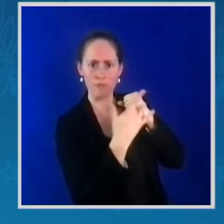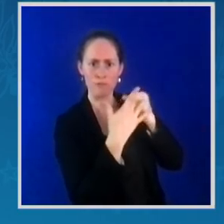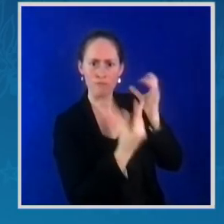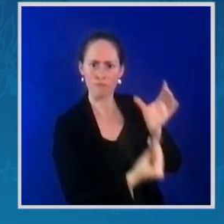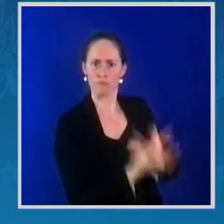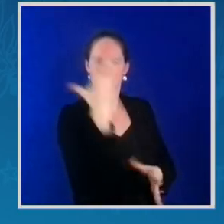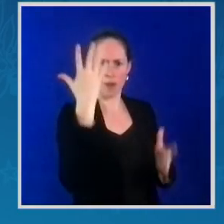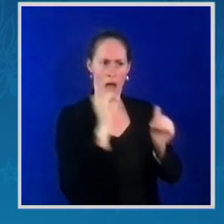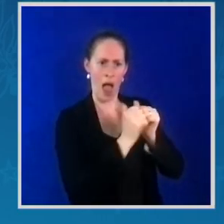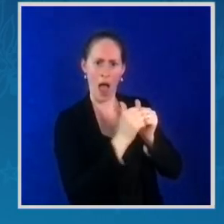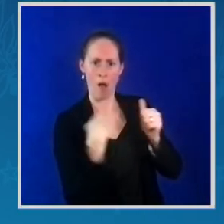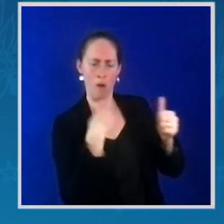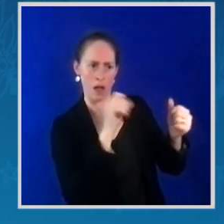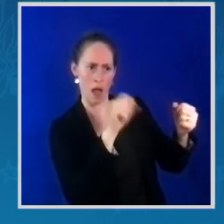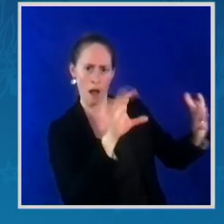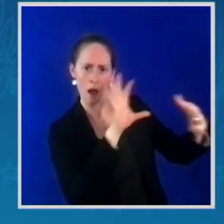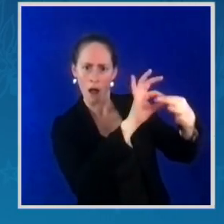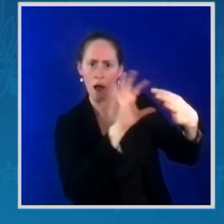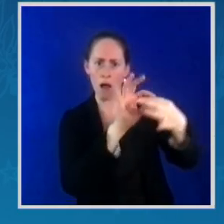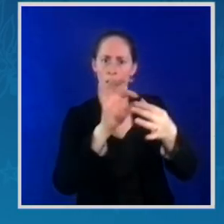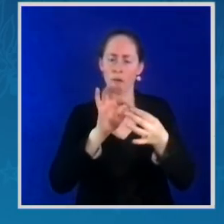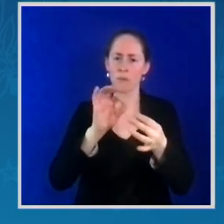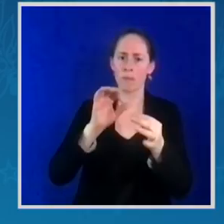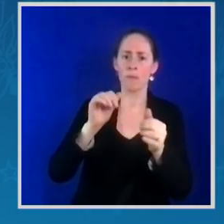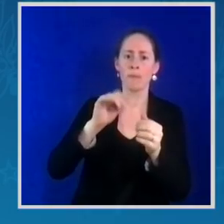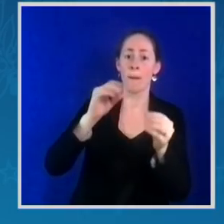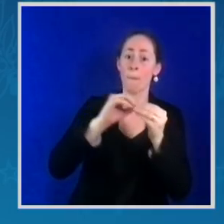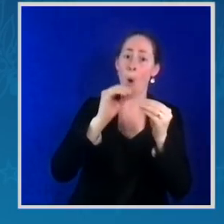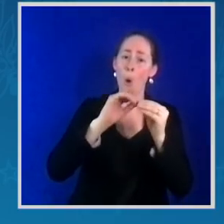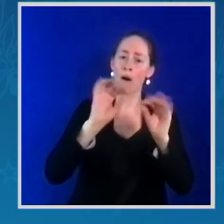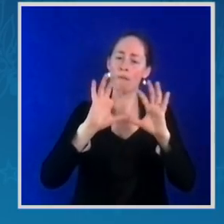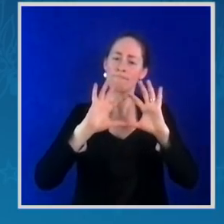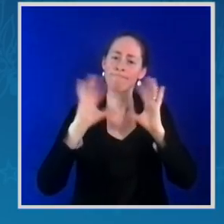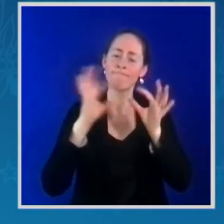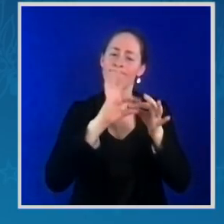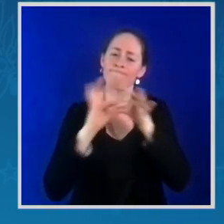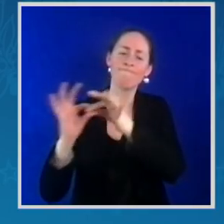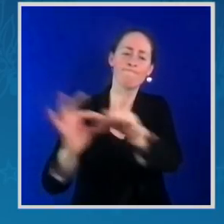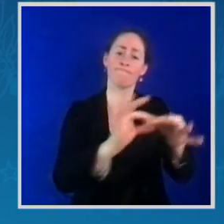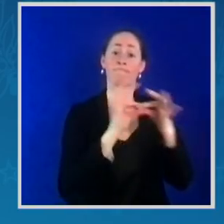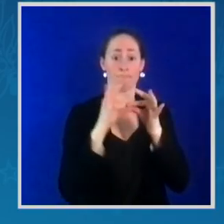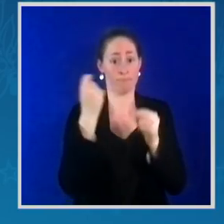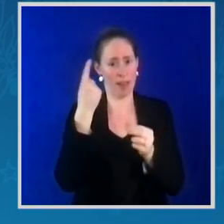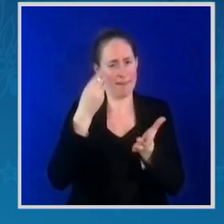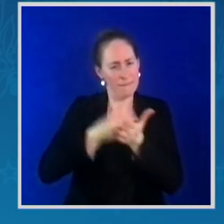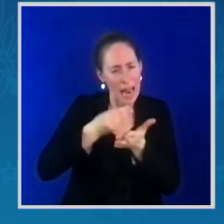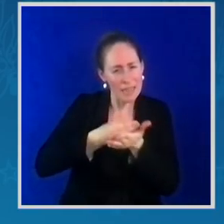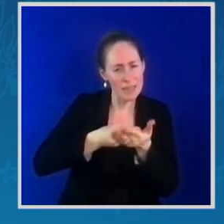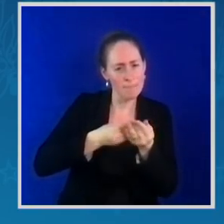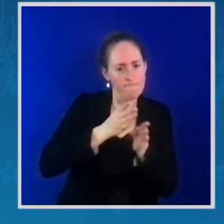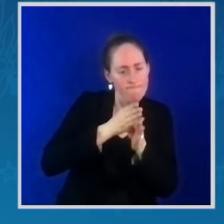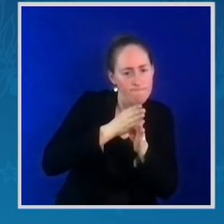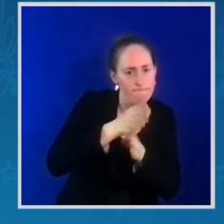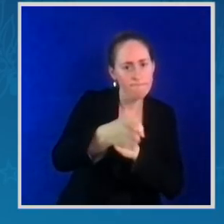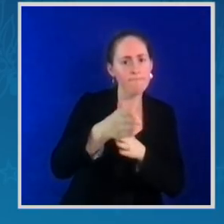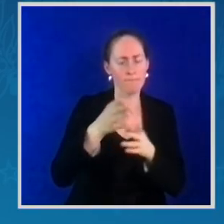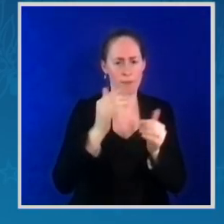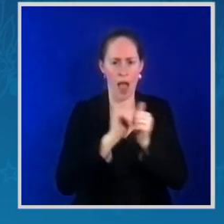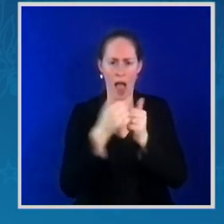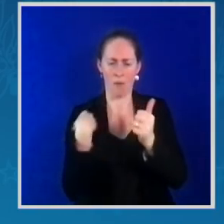and connect them with financing institutions. This is some of the work that I've been doing in convening the CEOs in the U.S.,